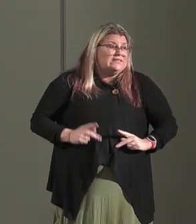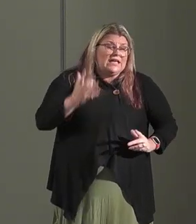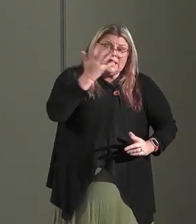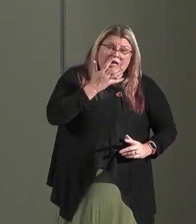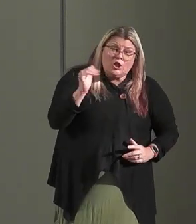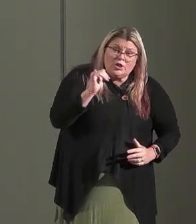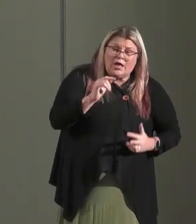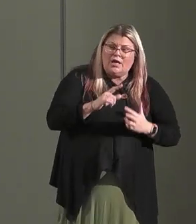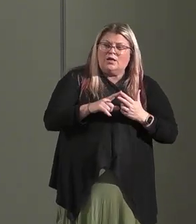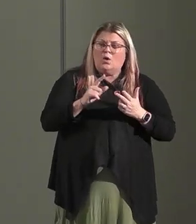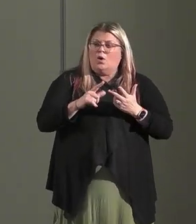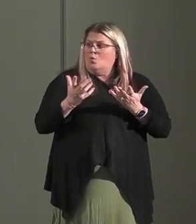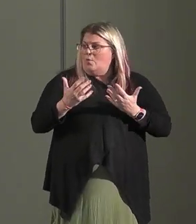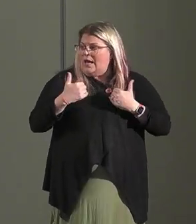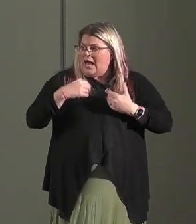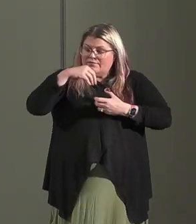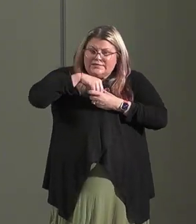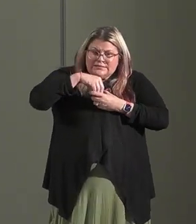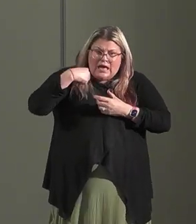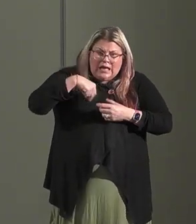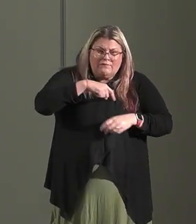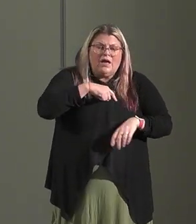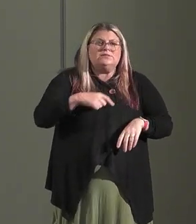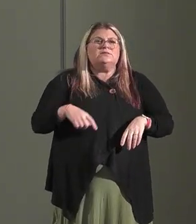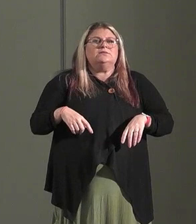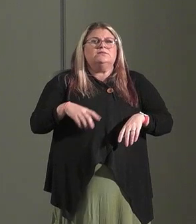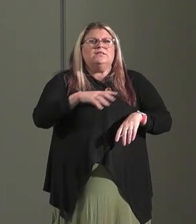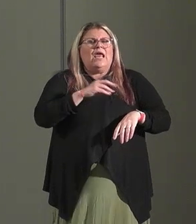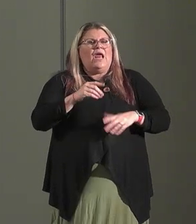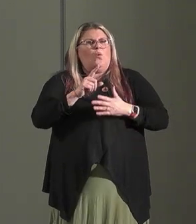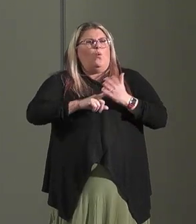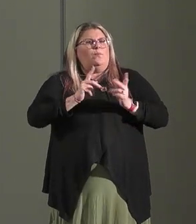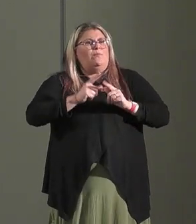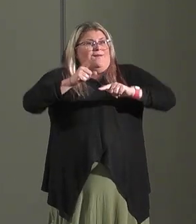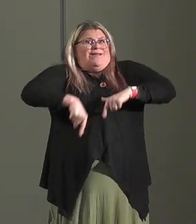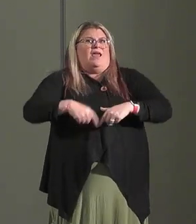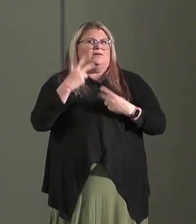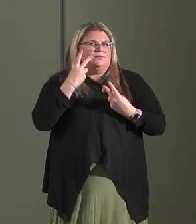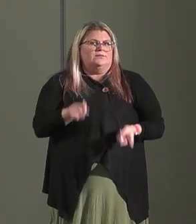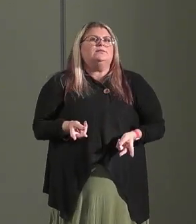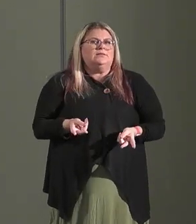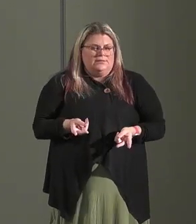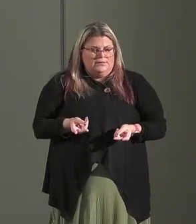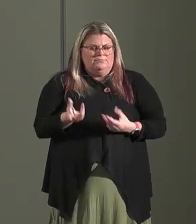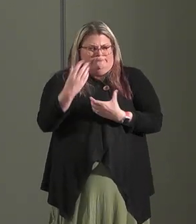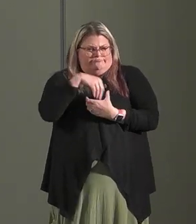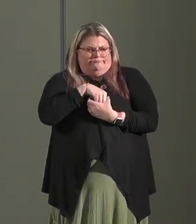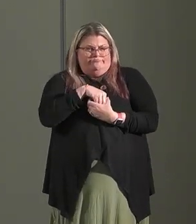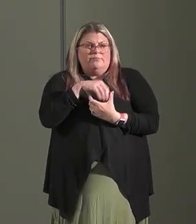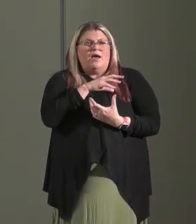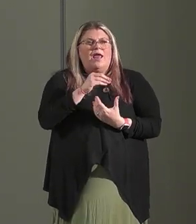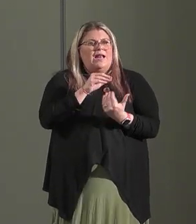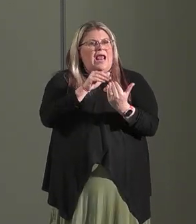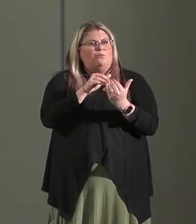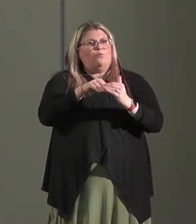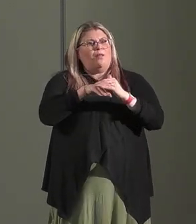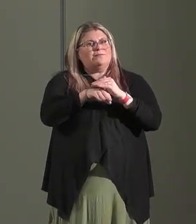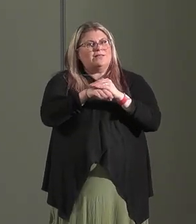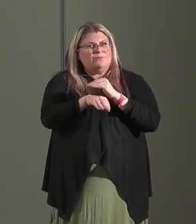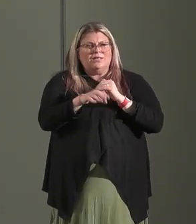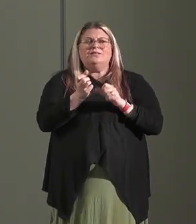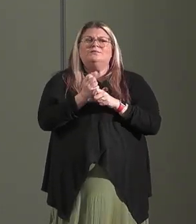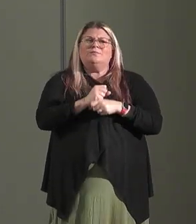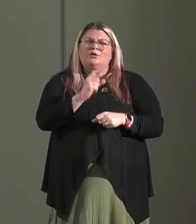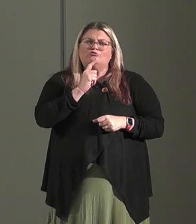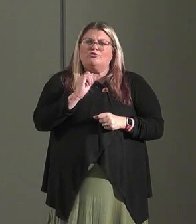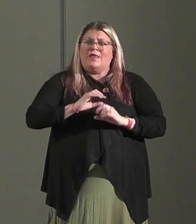inside of us -- sorry about that. And what people can't see. Equitable accessibility is no matter